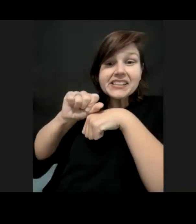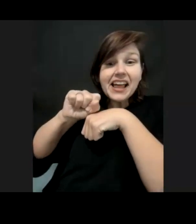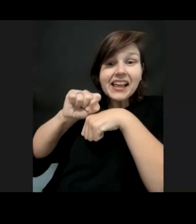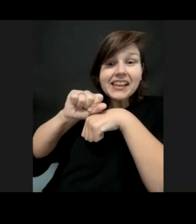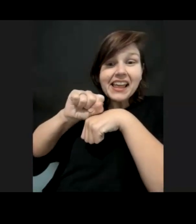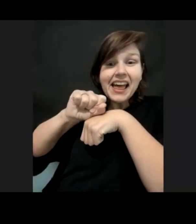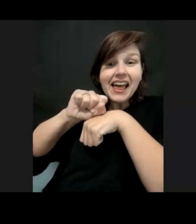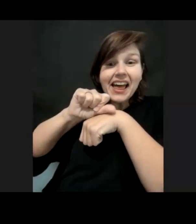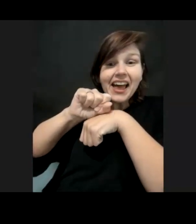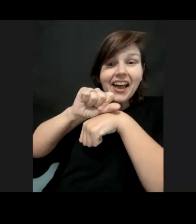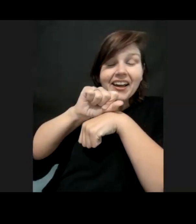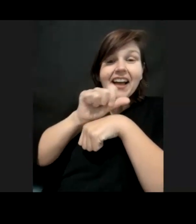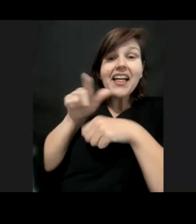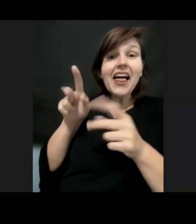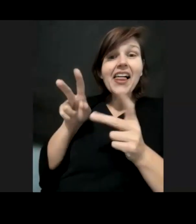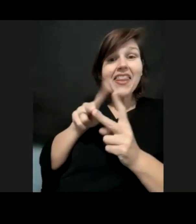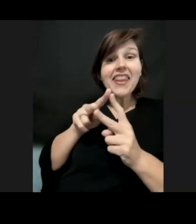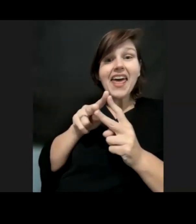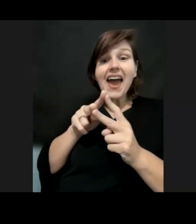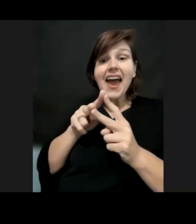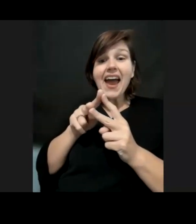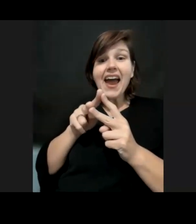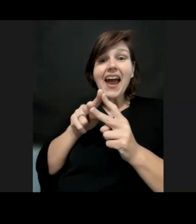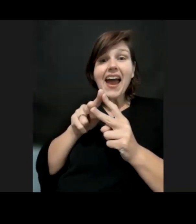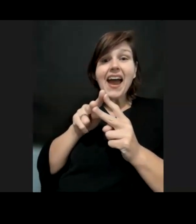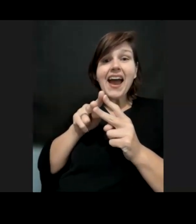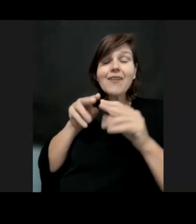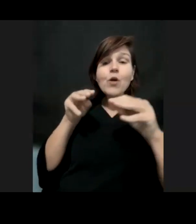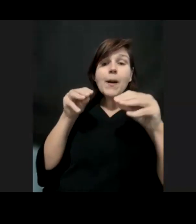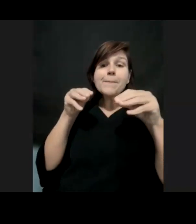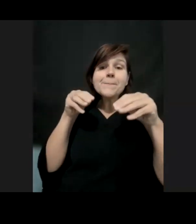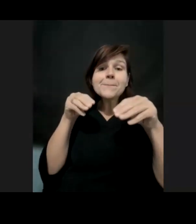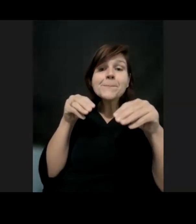They were moooving…